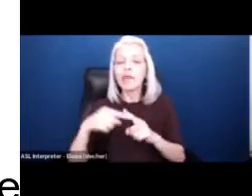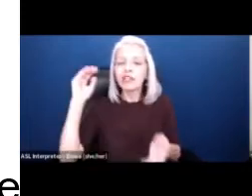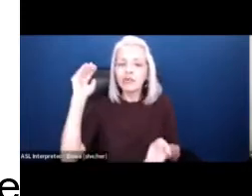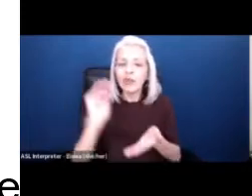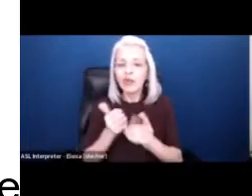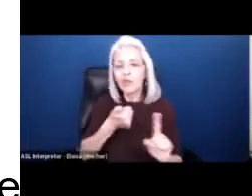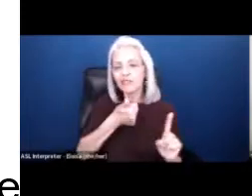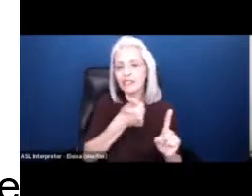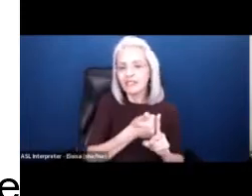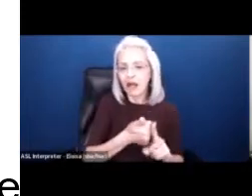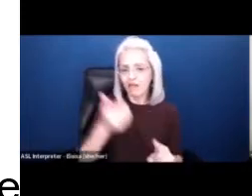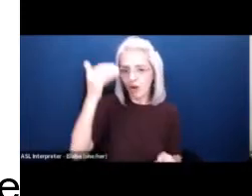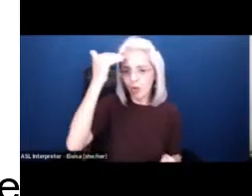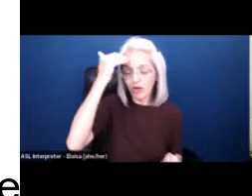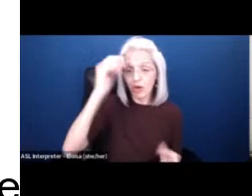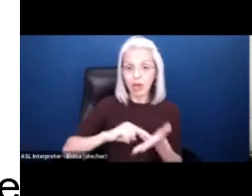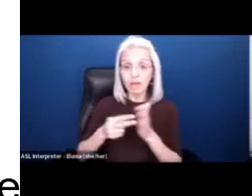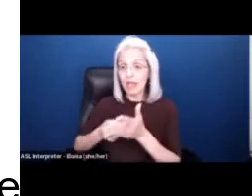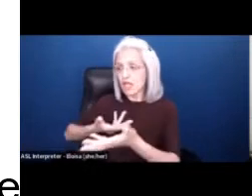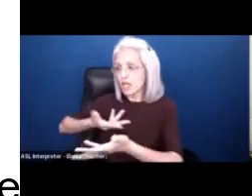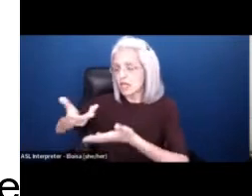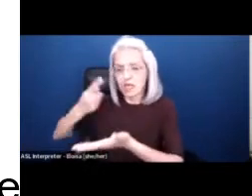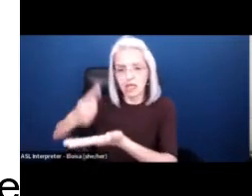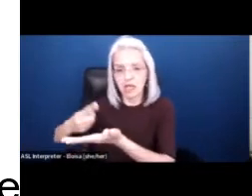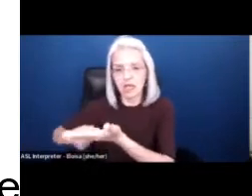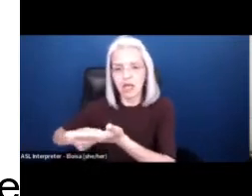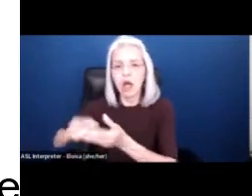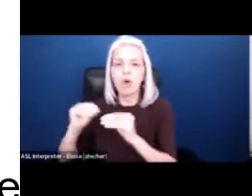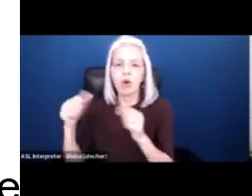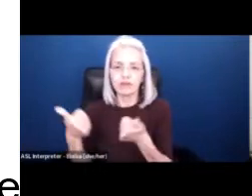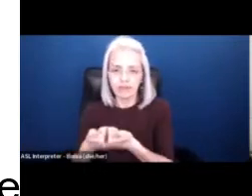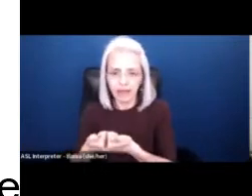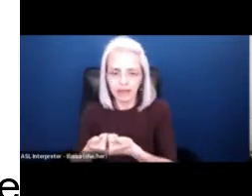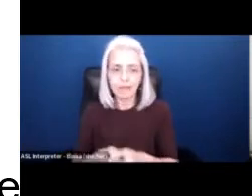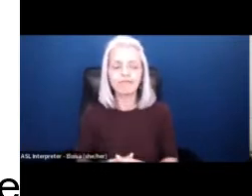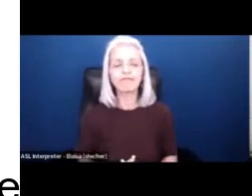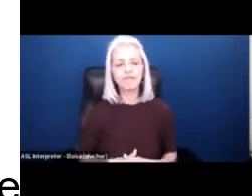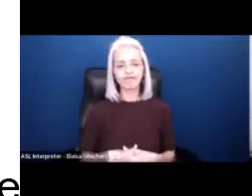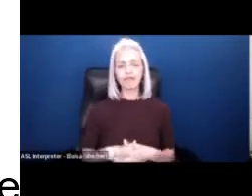makes the process even more demanding. So let's think about